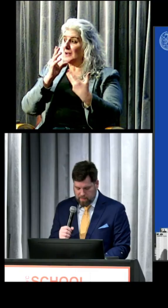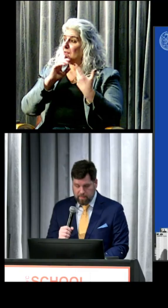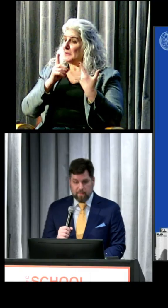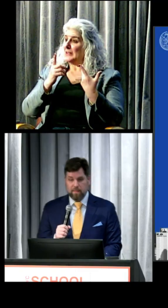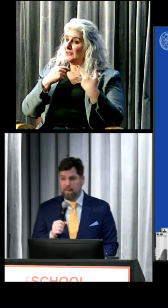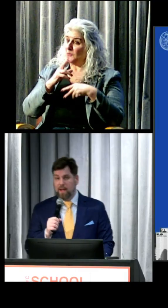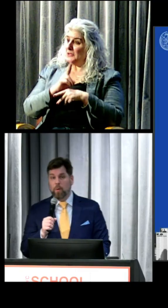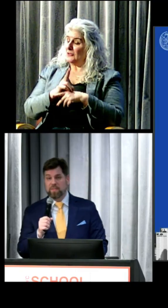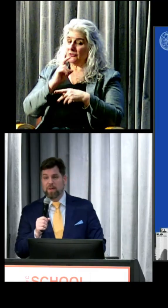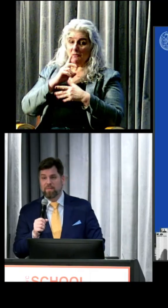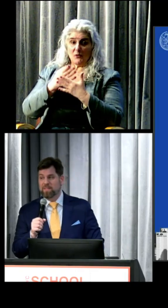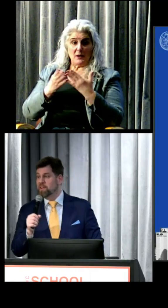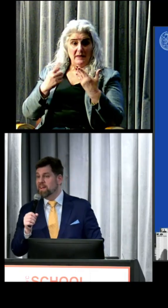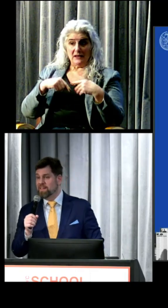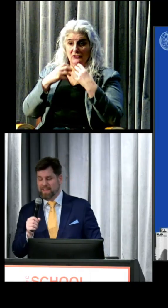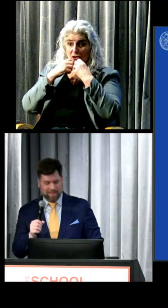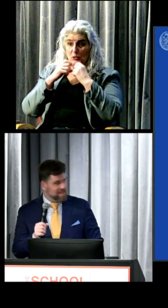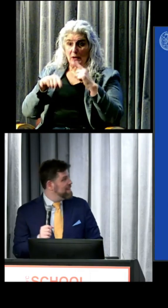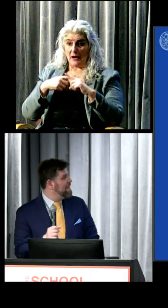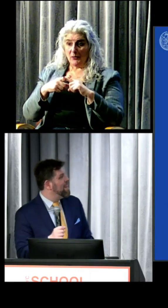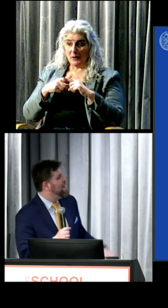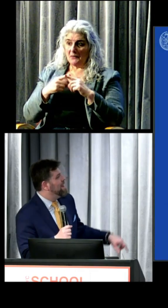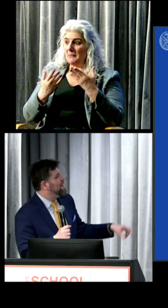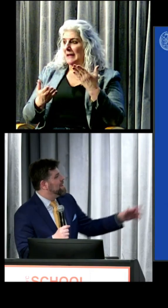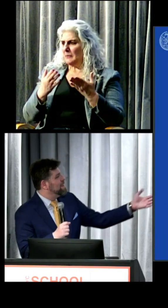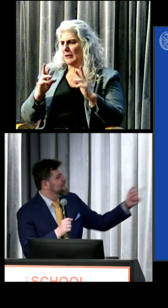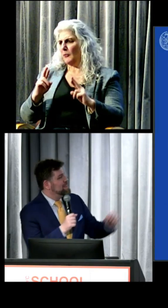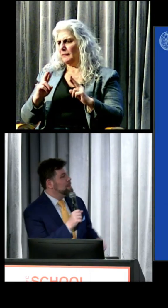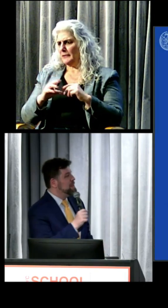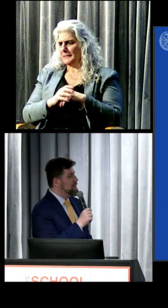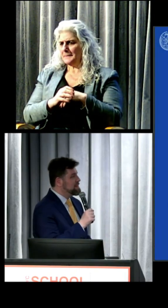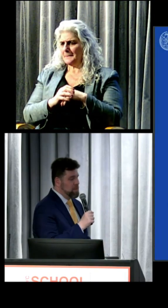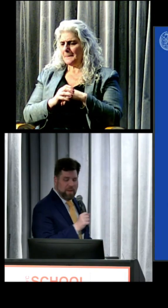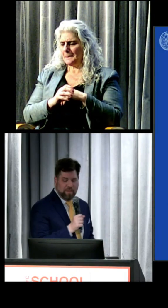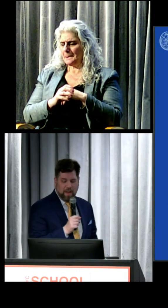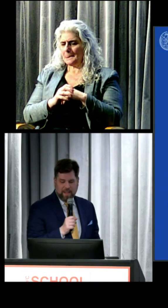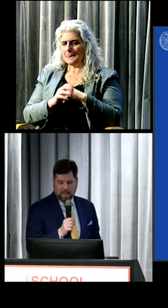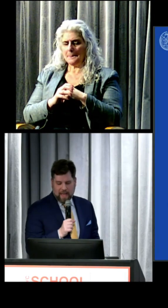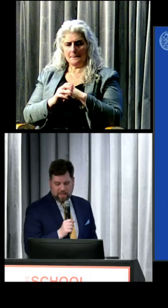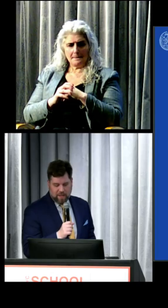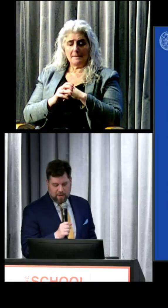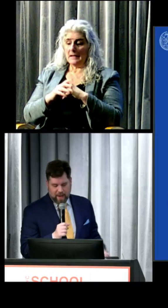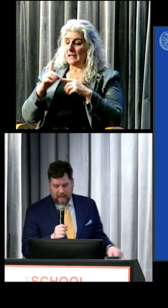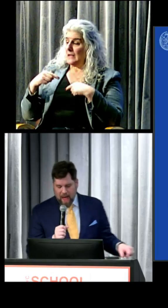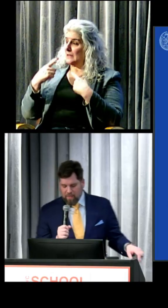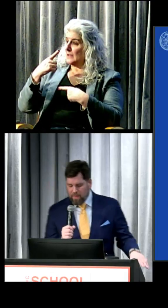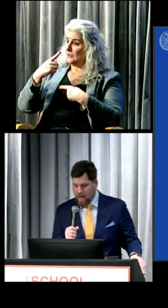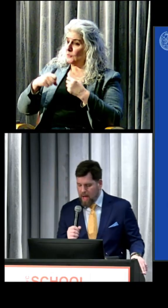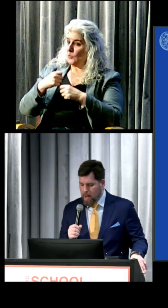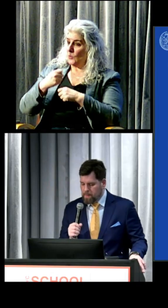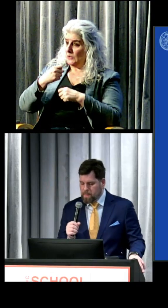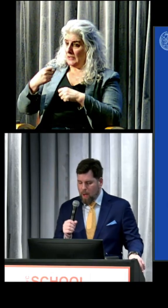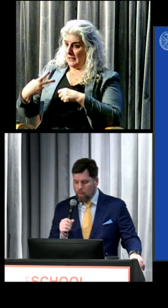of understand what people know, and how we can grow that knowledge, and what they're interested in, and all kinds of stuff like that.